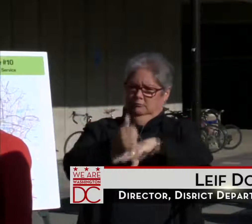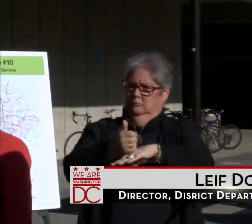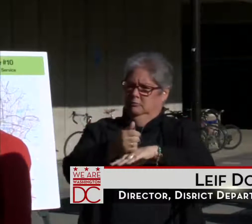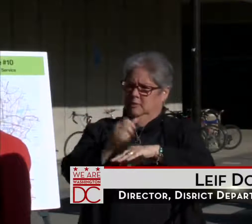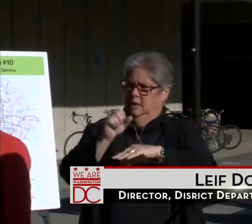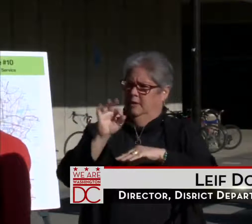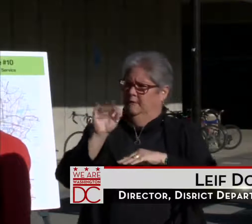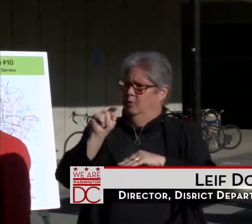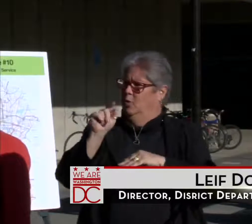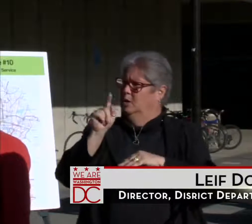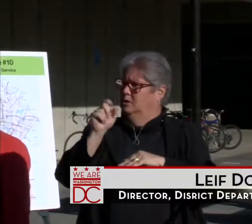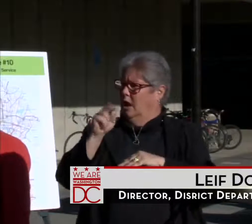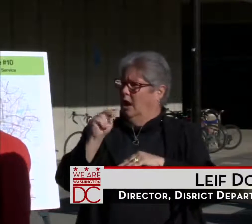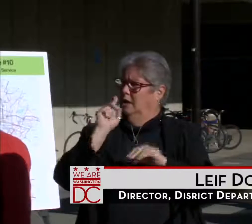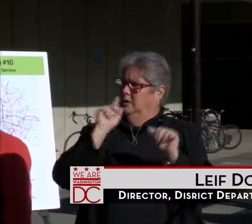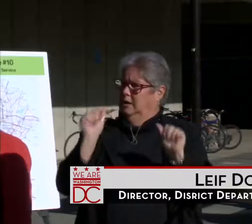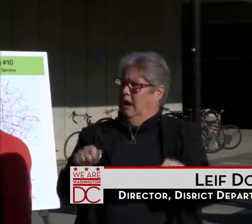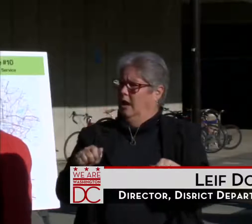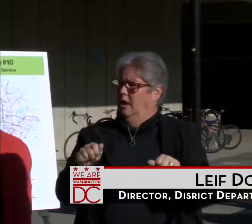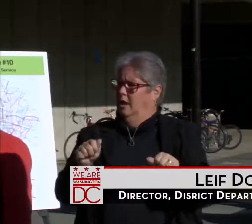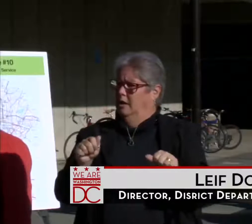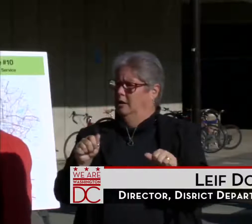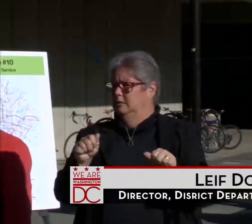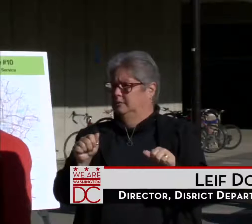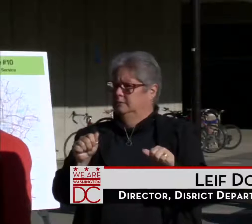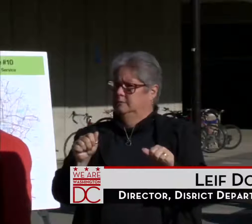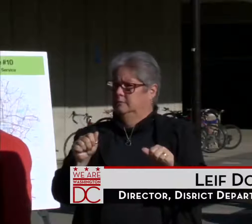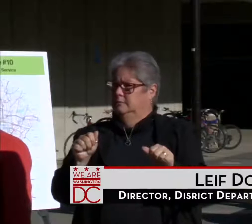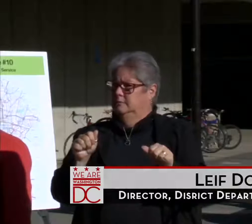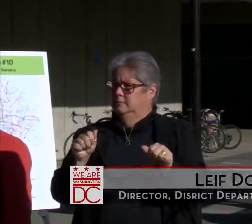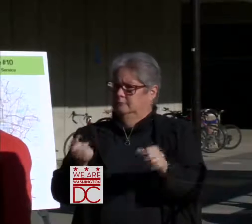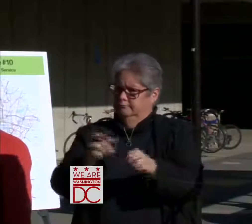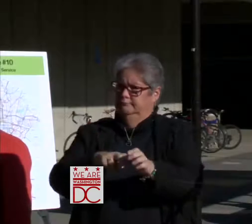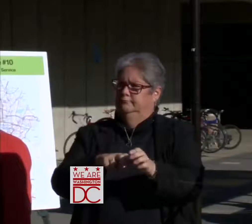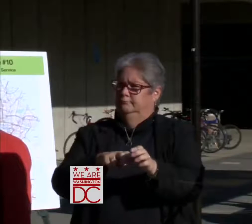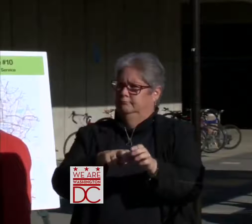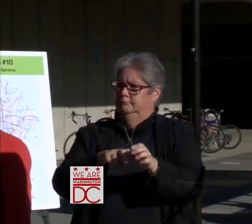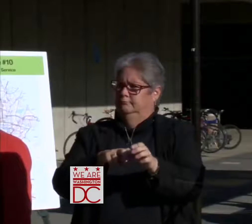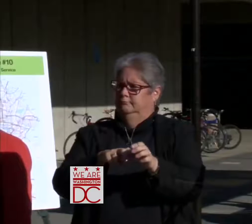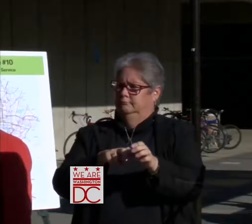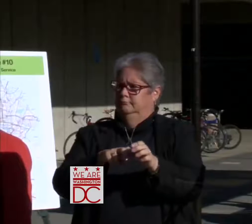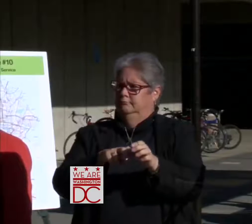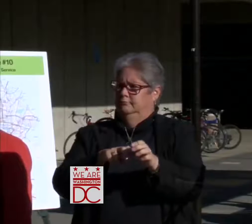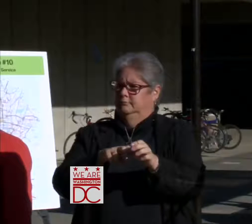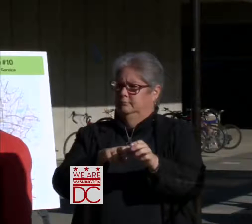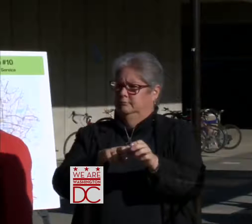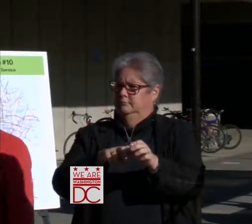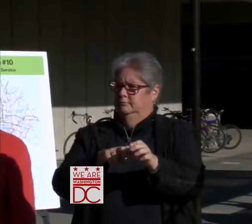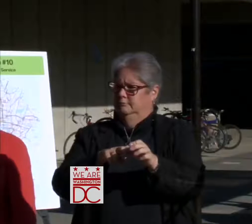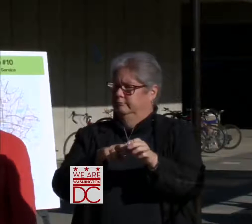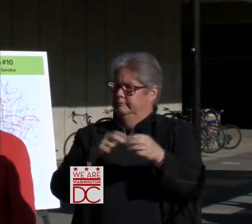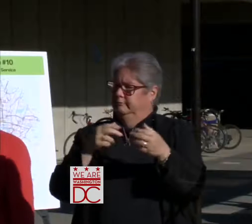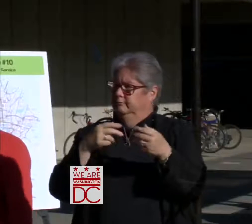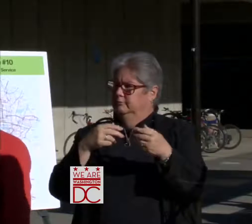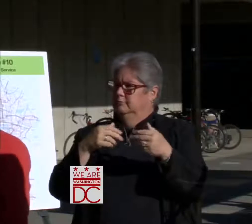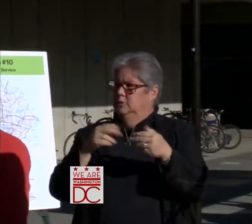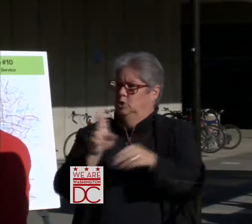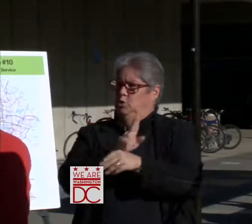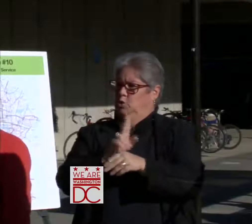WILL BE ABLE TO, YOU KNOW, BOARD AND LIGHT THOSE VEHICLES EASILY